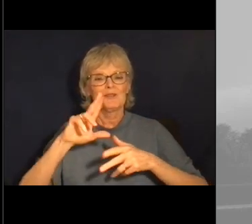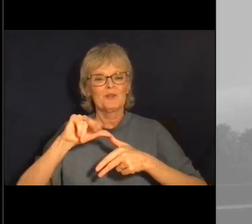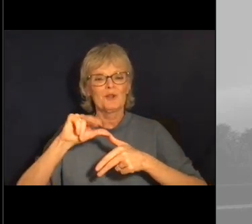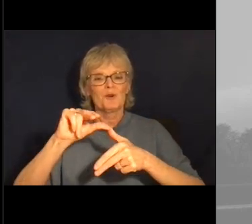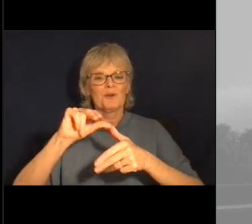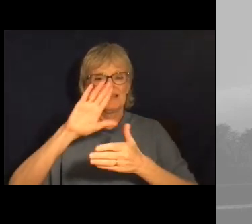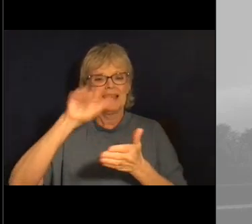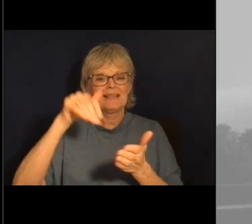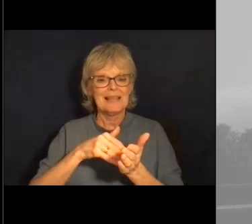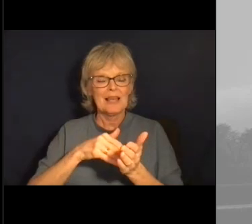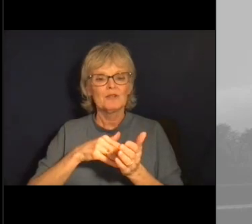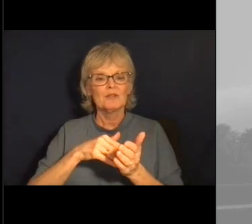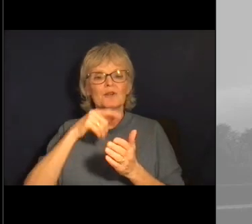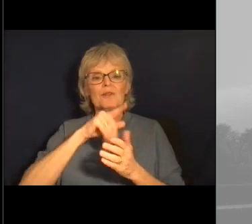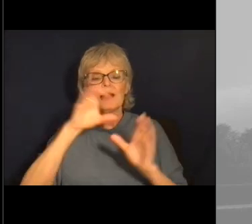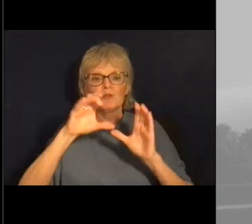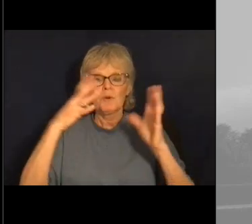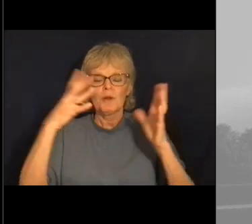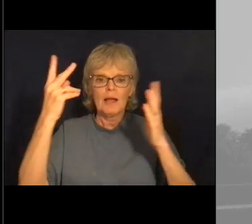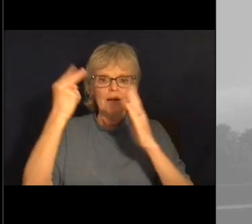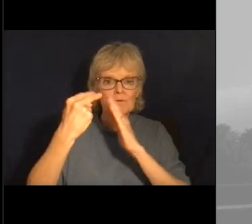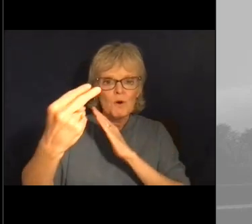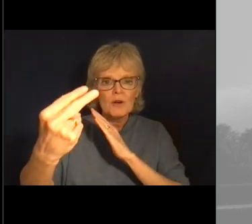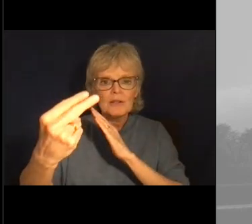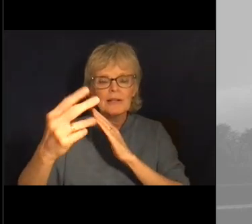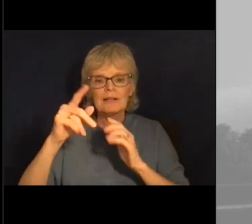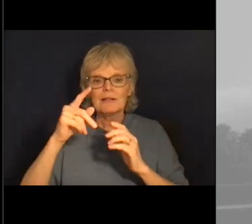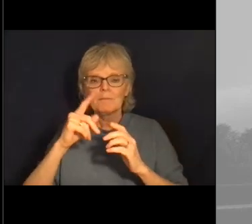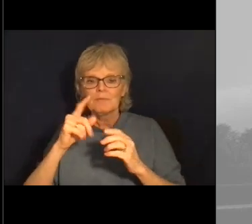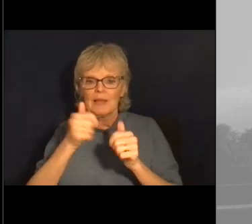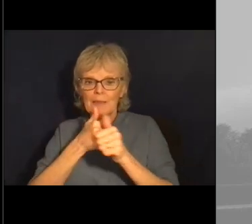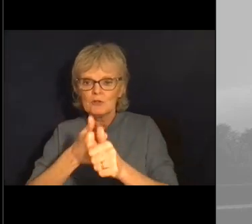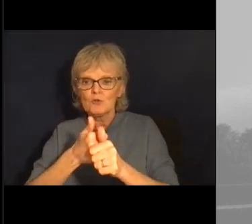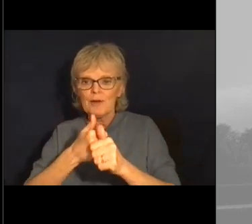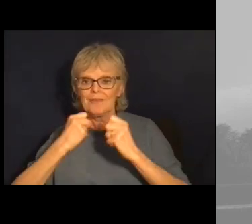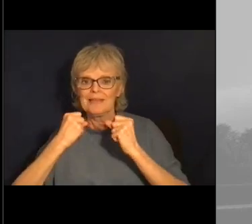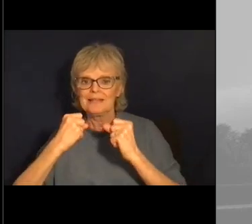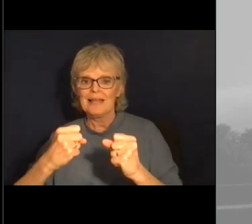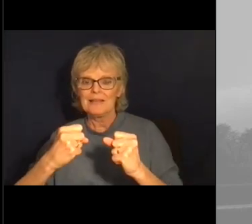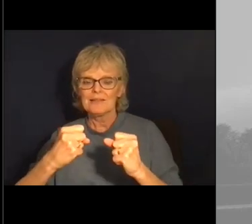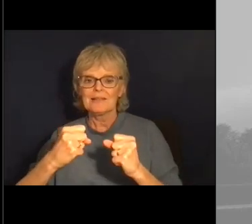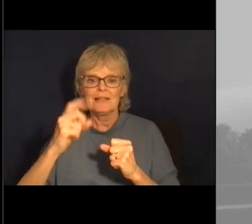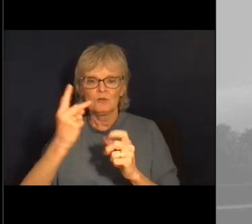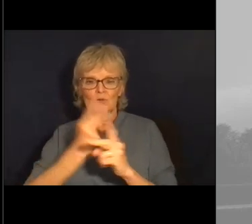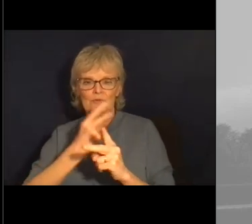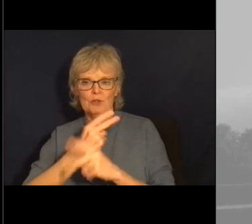They do a lot of the forecasting and intensity track information to try to figure out where that storm's going to go.